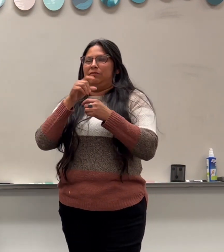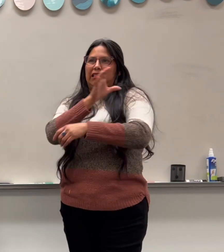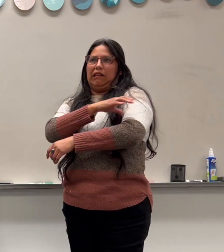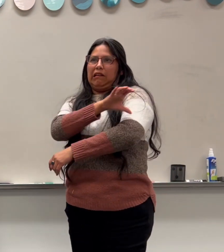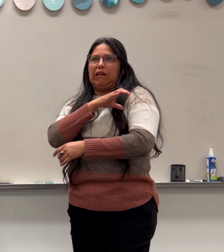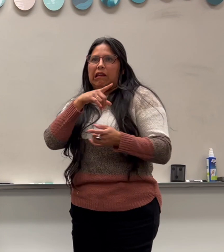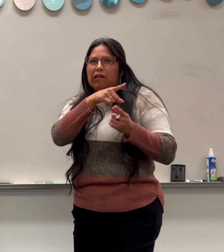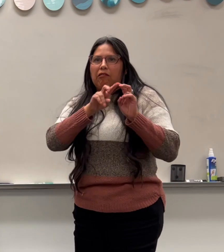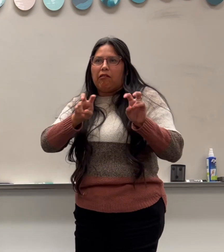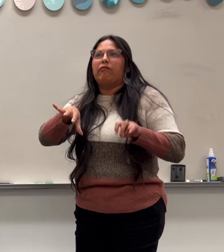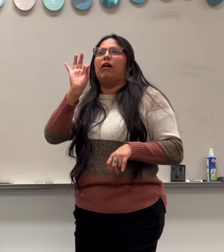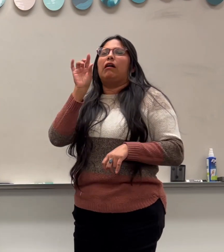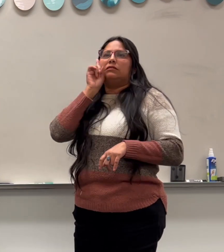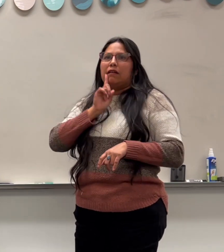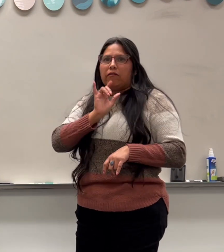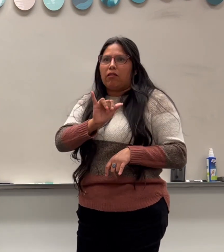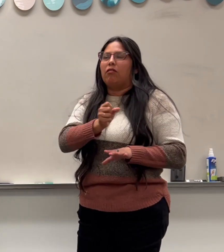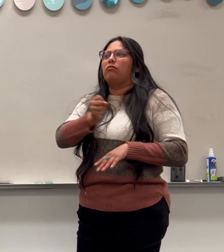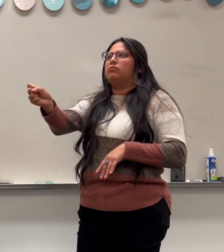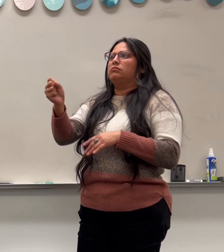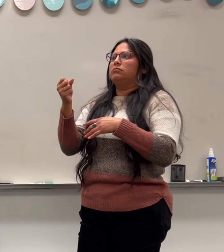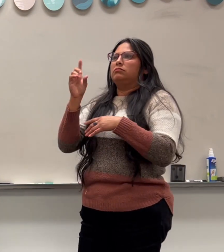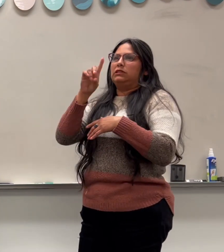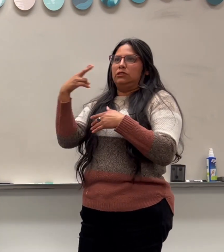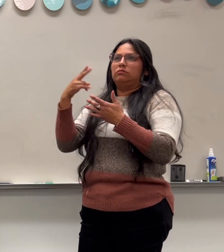my mom had taken me to a clinic and they did some testing and they found out that